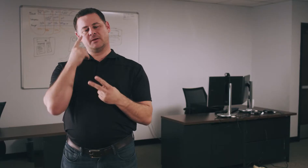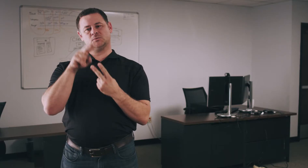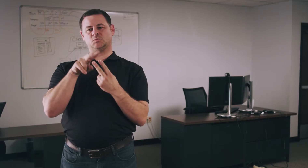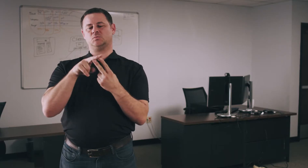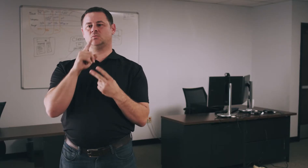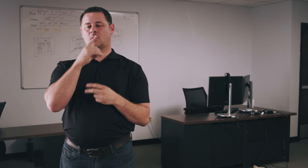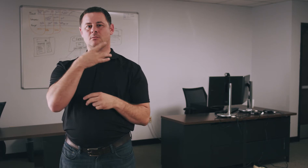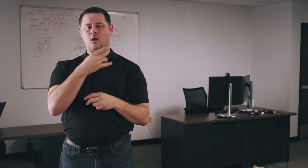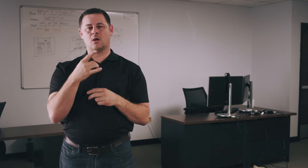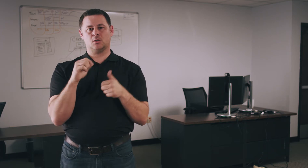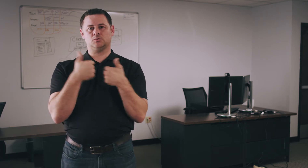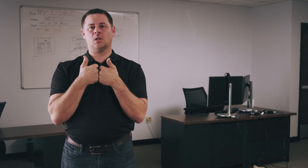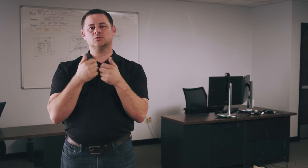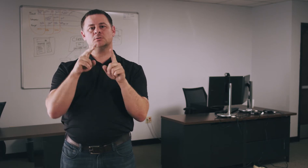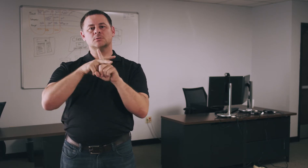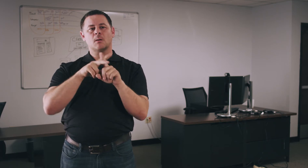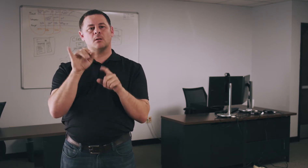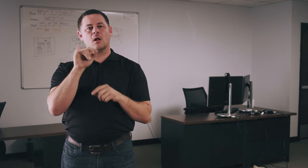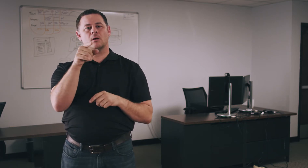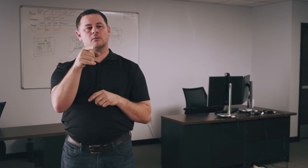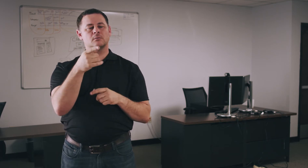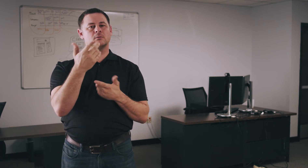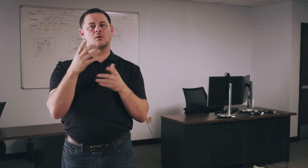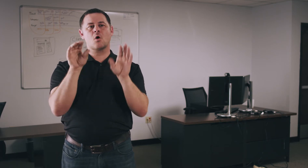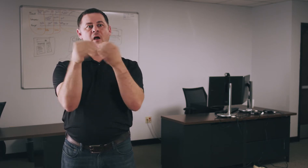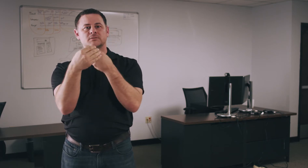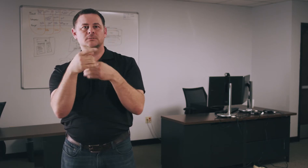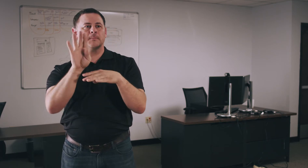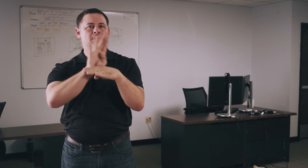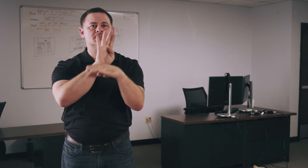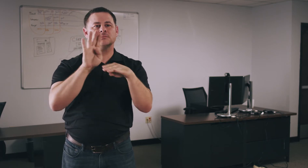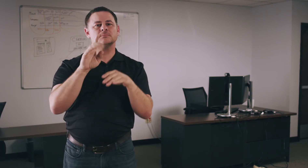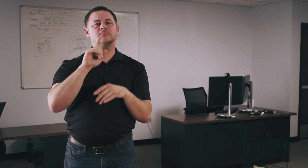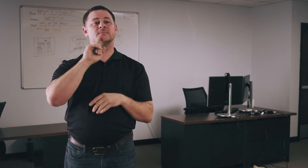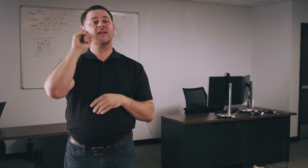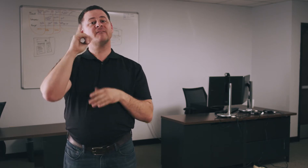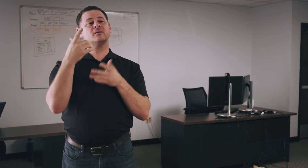A couple types of assignments that are challenging, that i enjoy like an office or business meeting